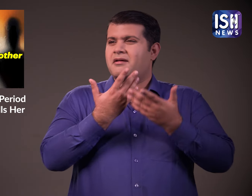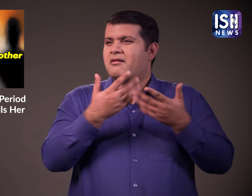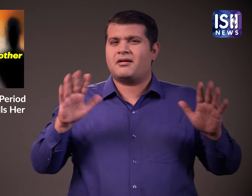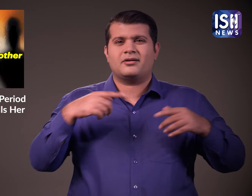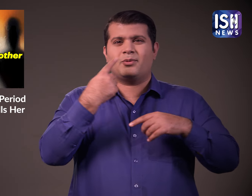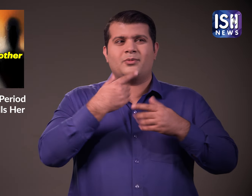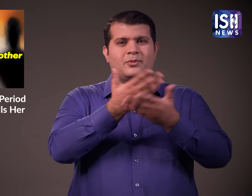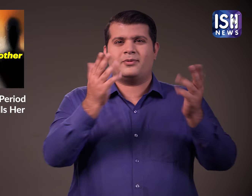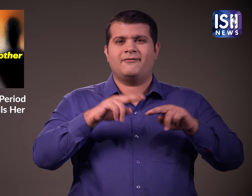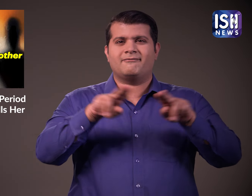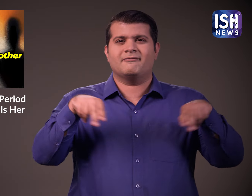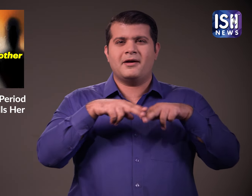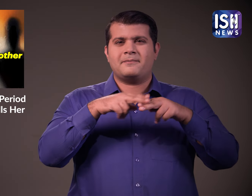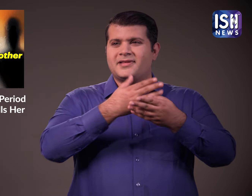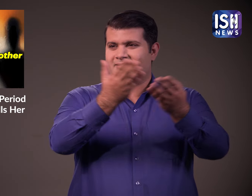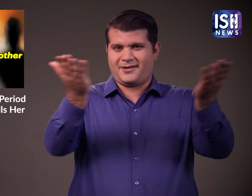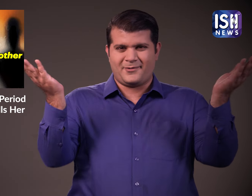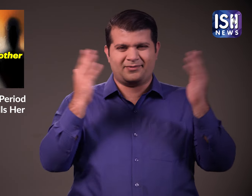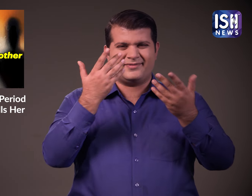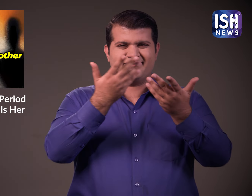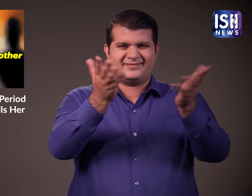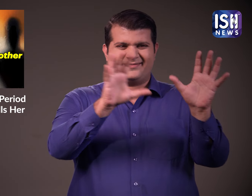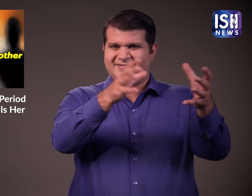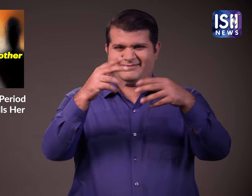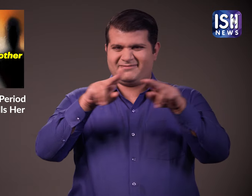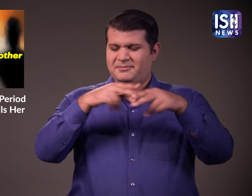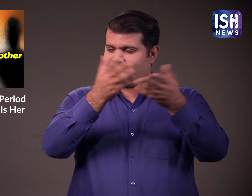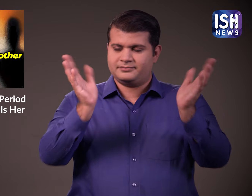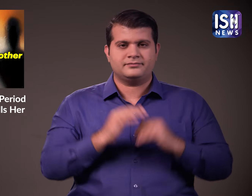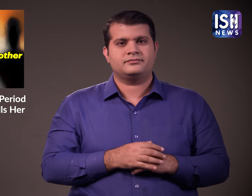Everyone who has family, relatives, etc.